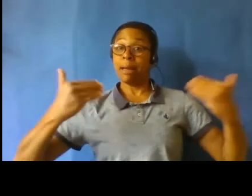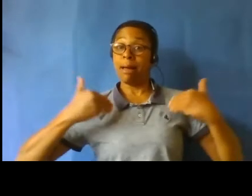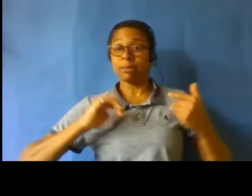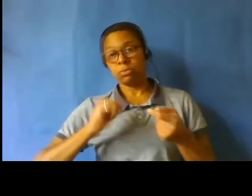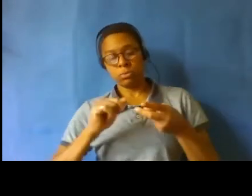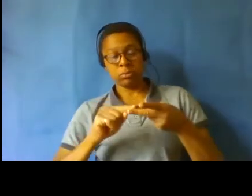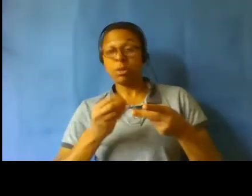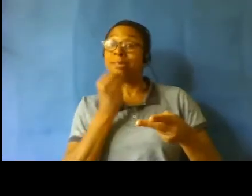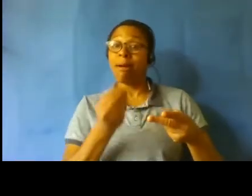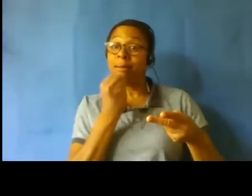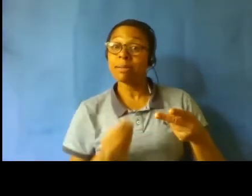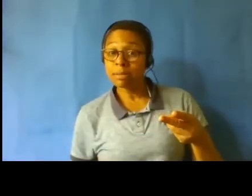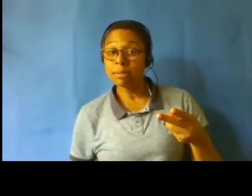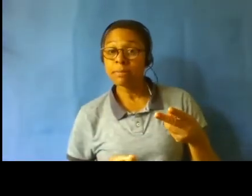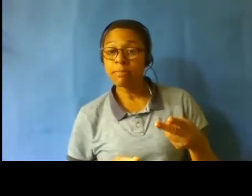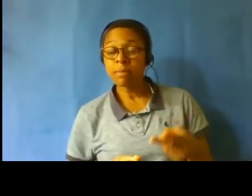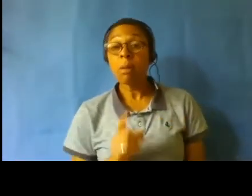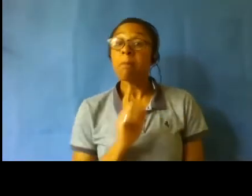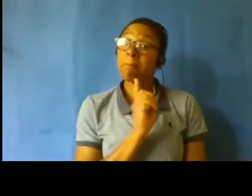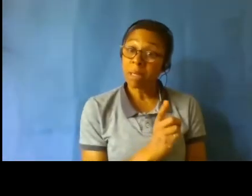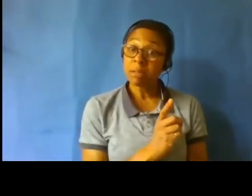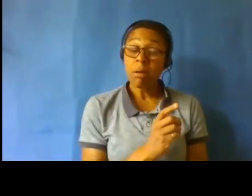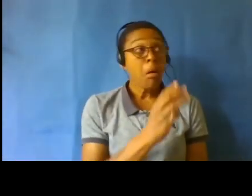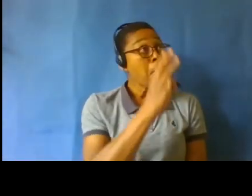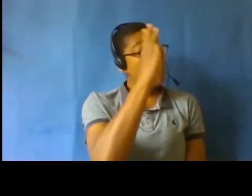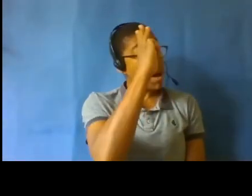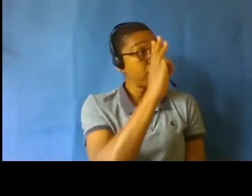endless respect for doctors would have been thrilled to see me become a proper